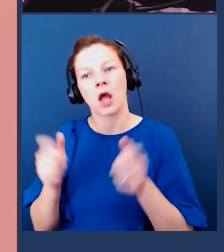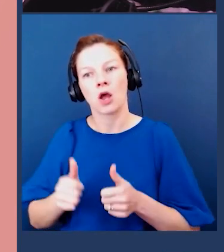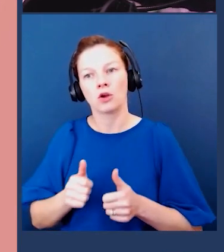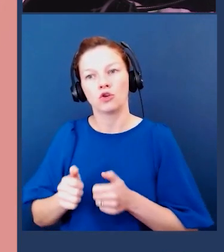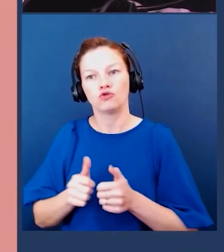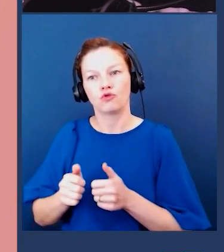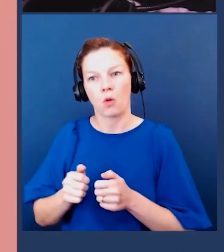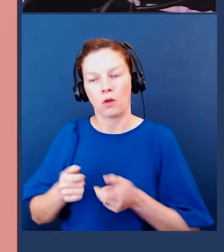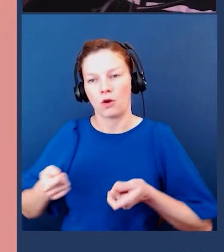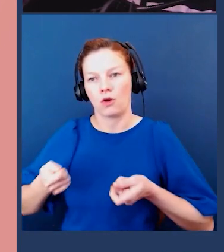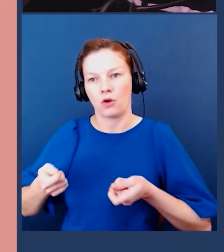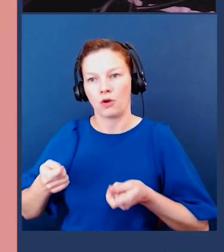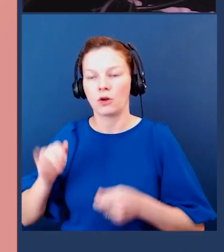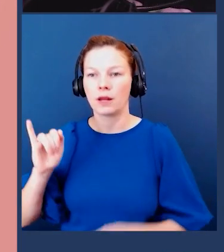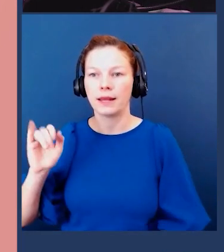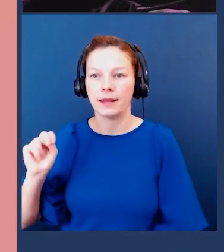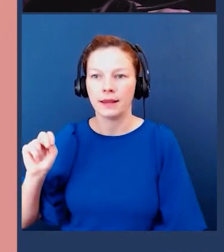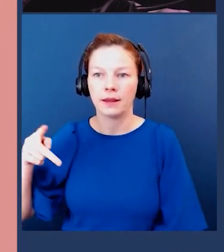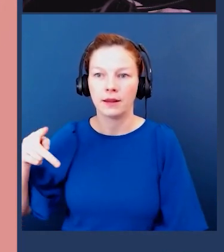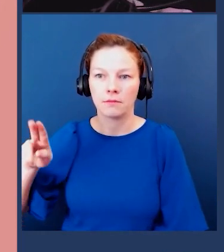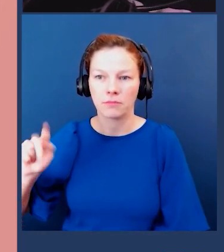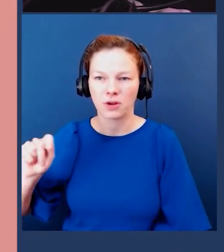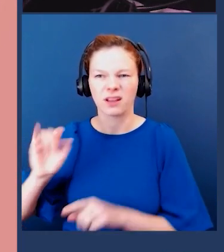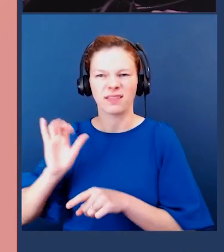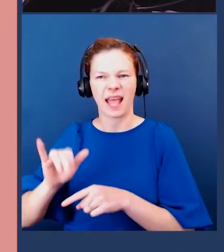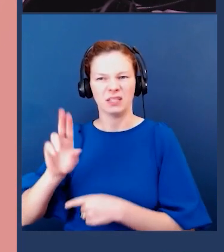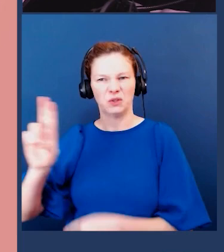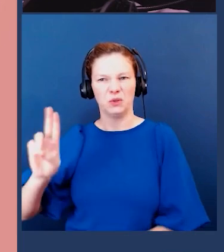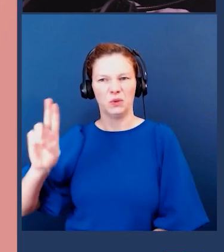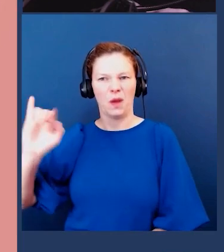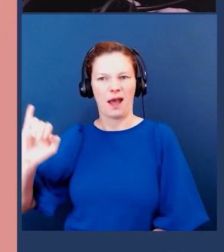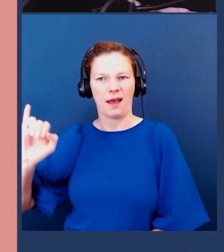if you want or give you the UI with your character status and whatnot.